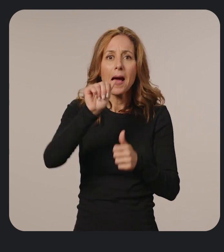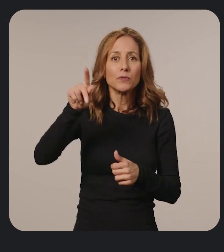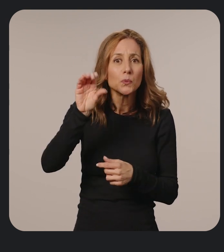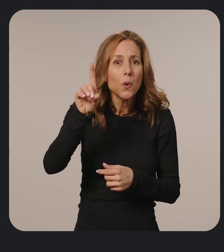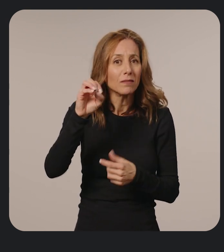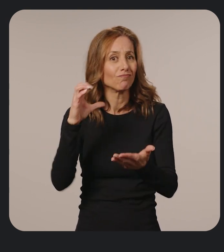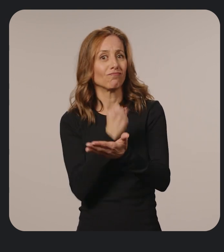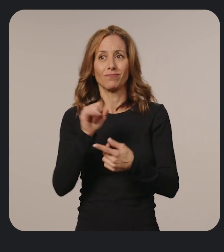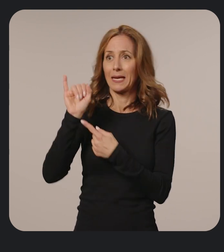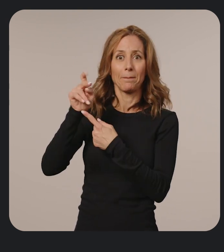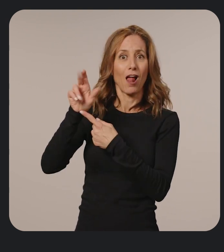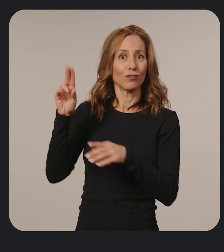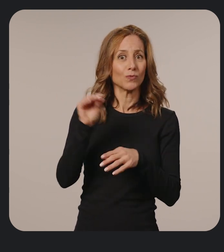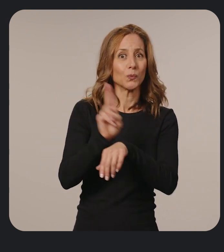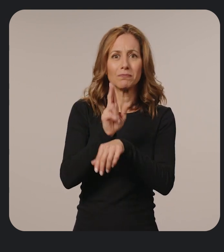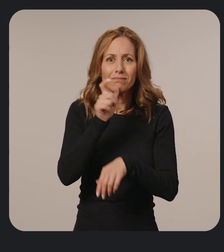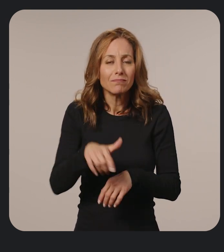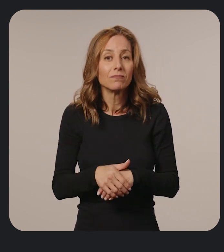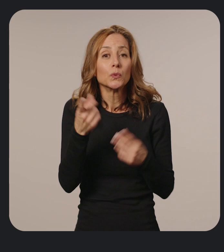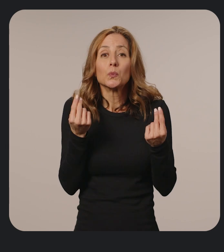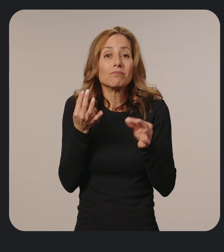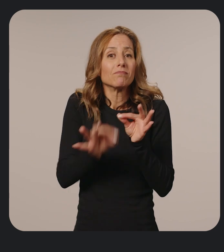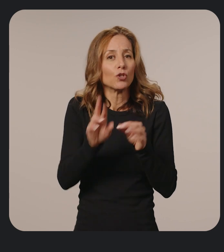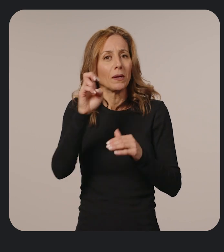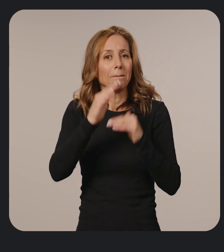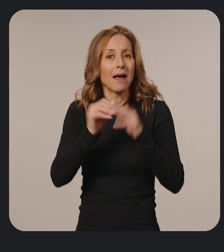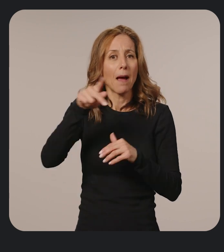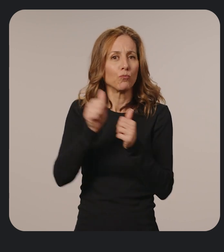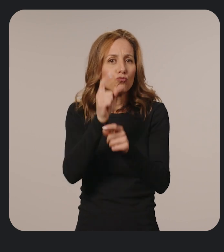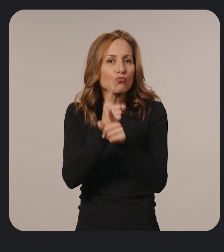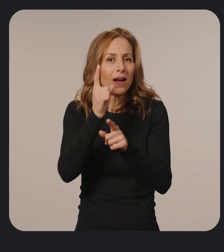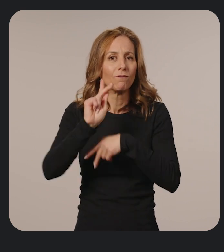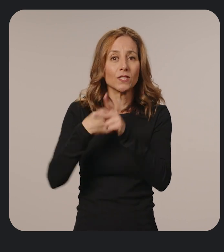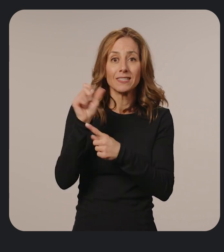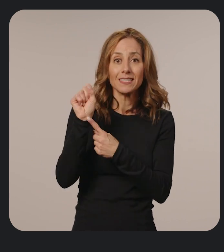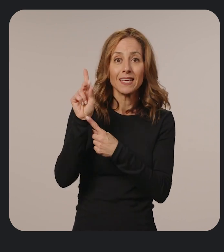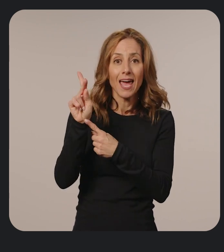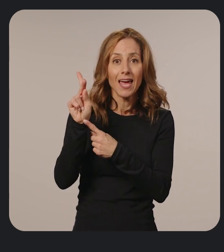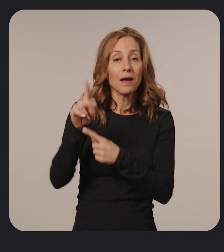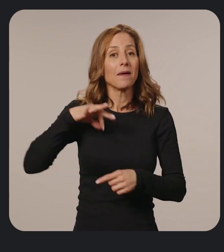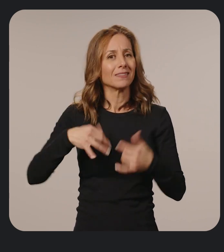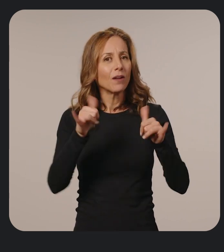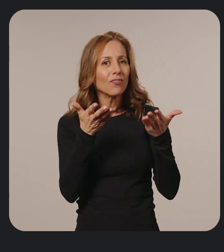You don't need to update your app's code to take advantage of Impeller. All you need to do is rebuild your app with the right version of the SDK,